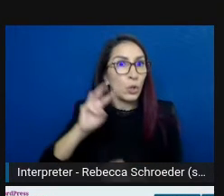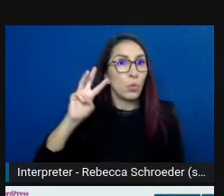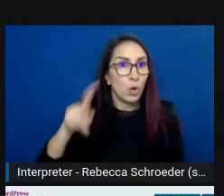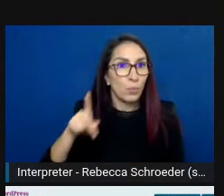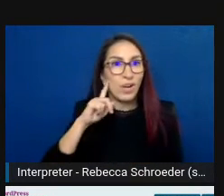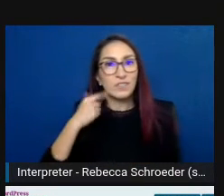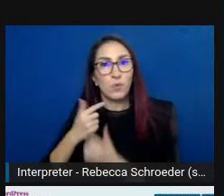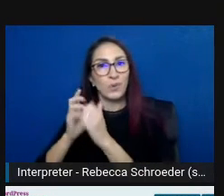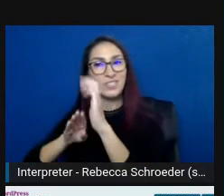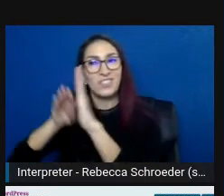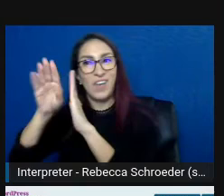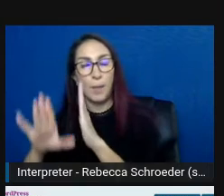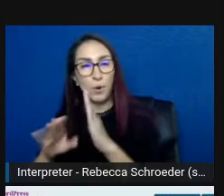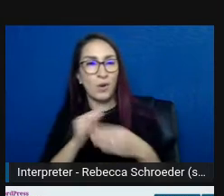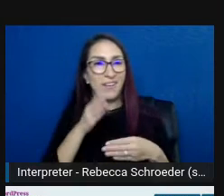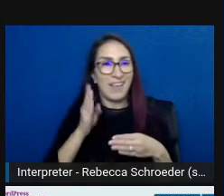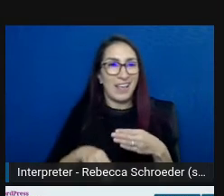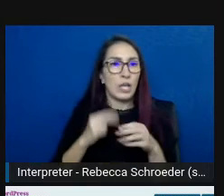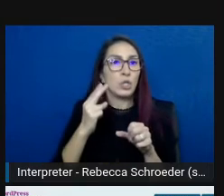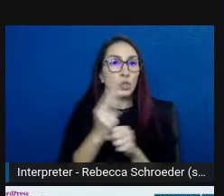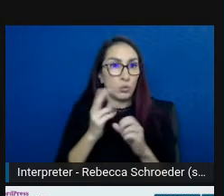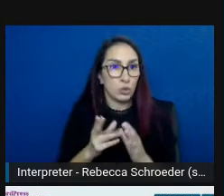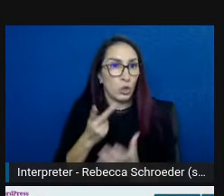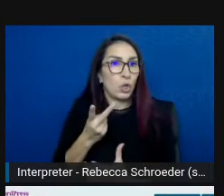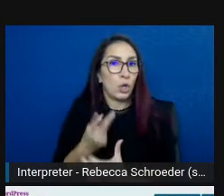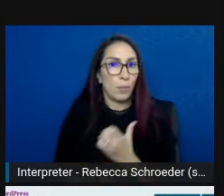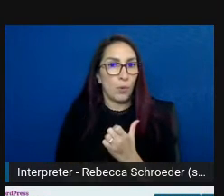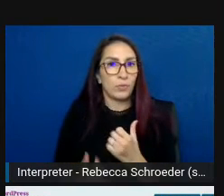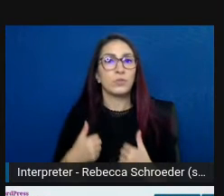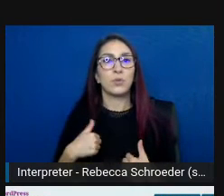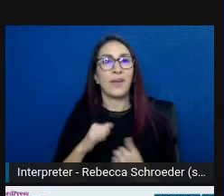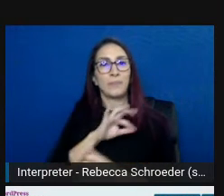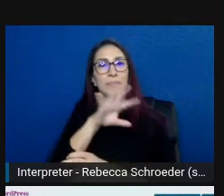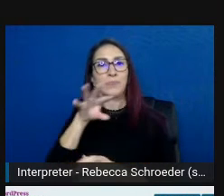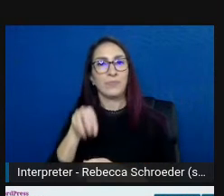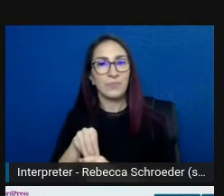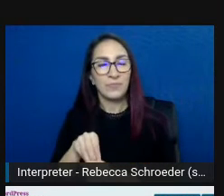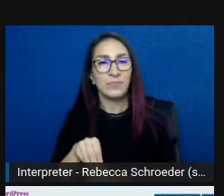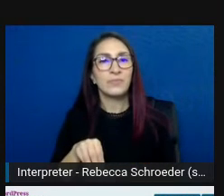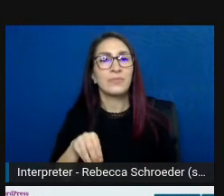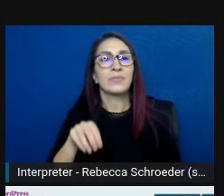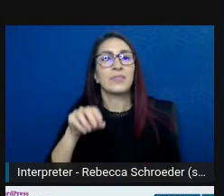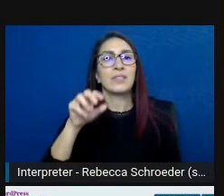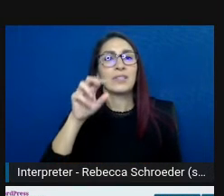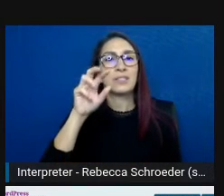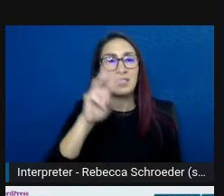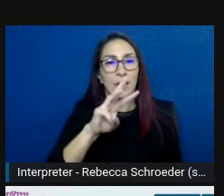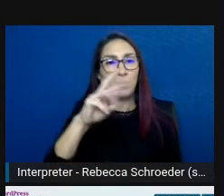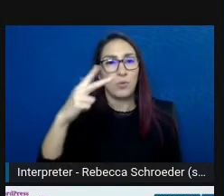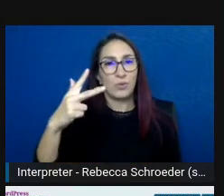I've been on the W3CA Accessibility Initiative, the education, and outreach working group.